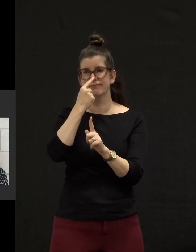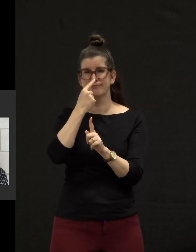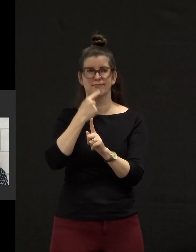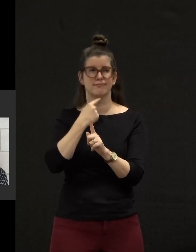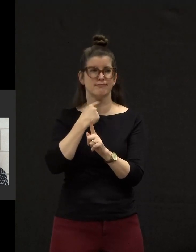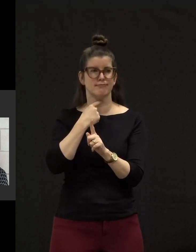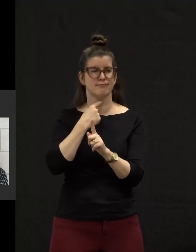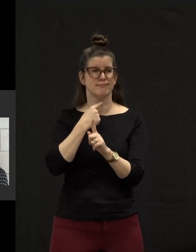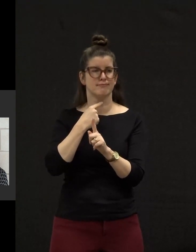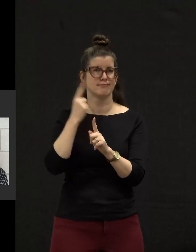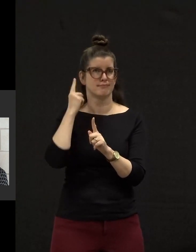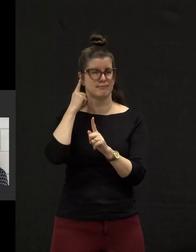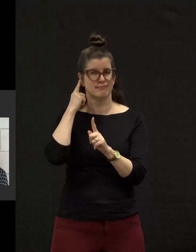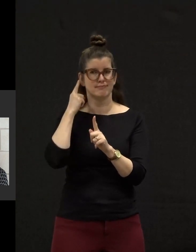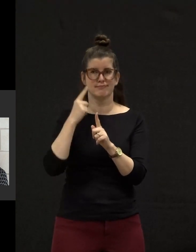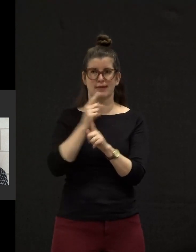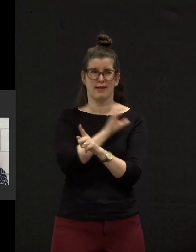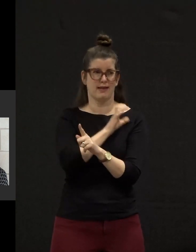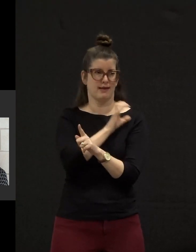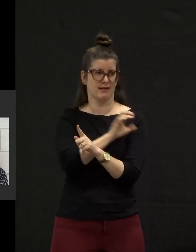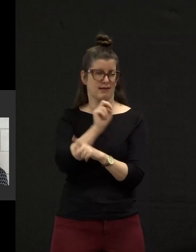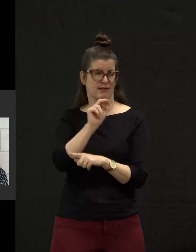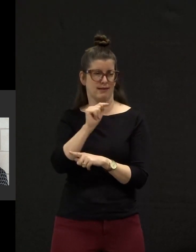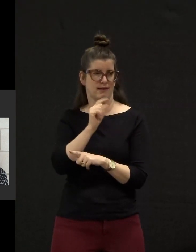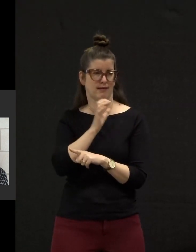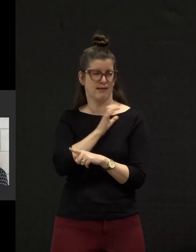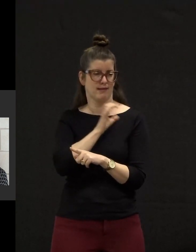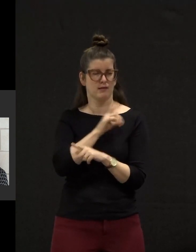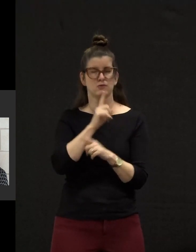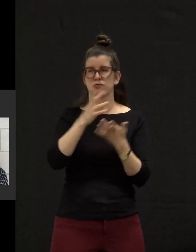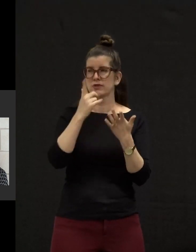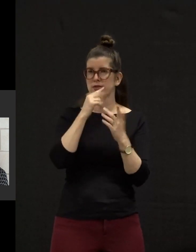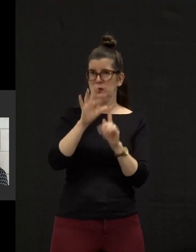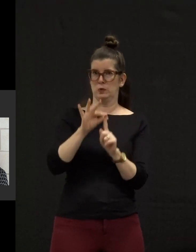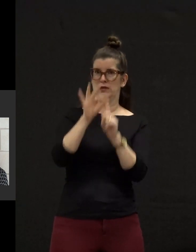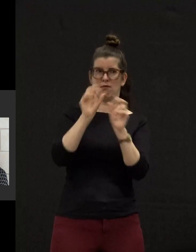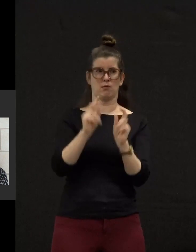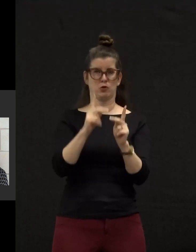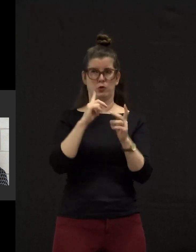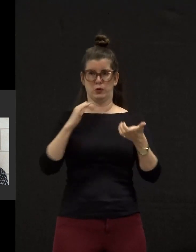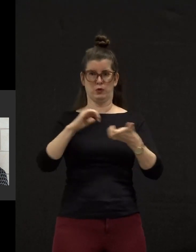And so I have a really kinda unique opportunity to work with families